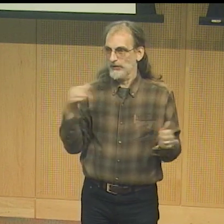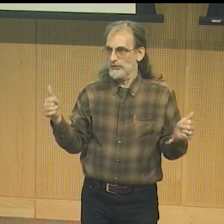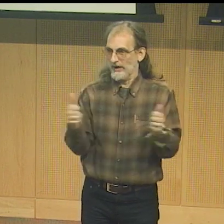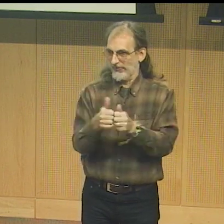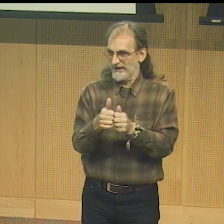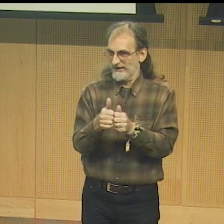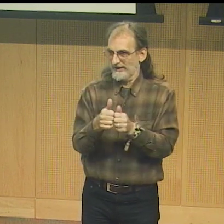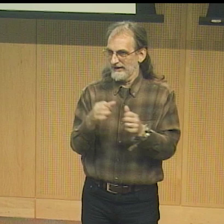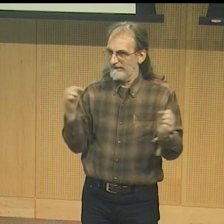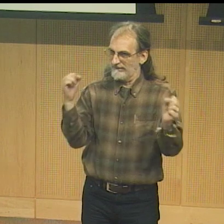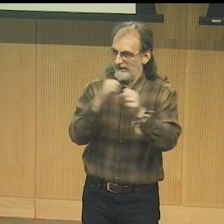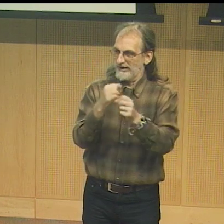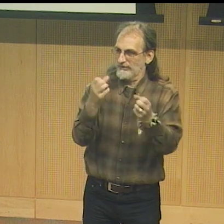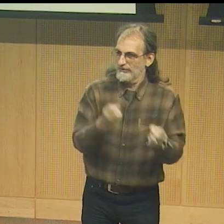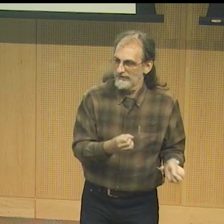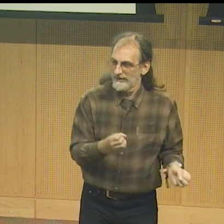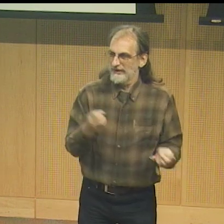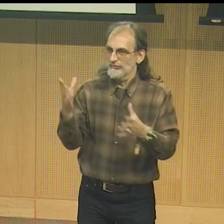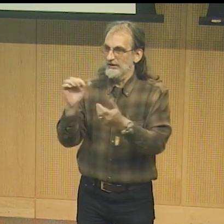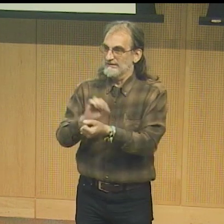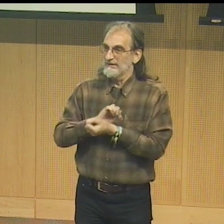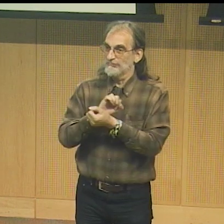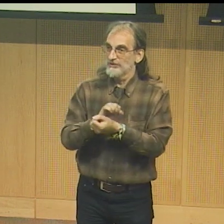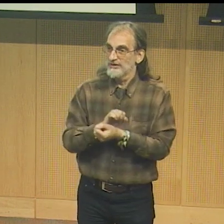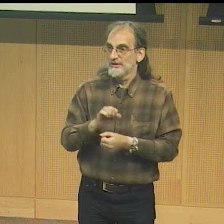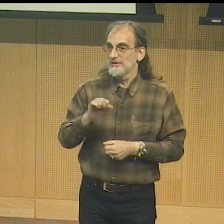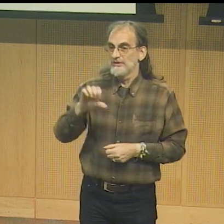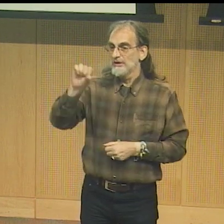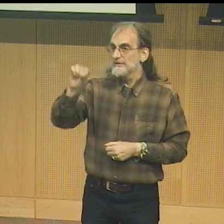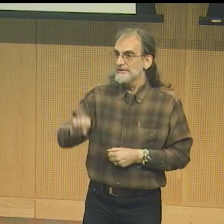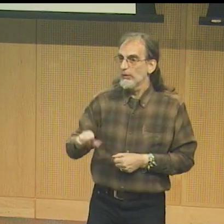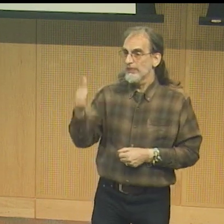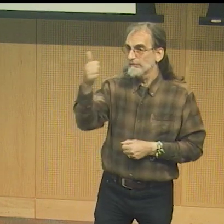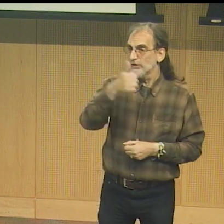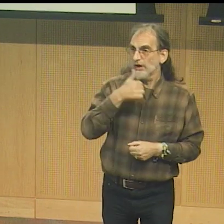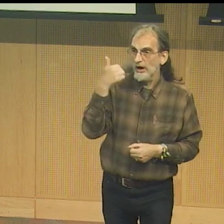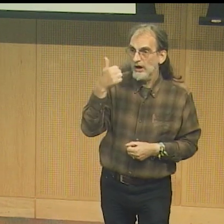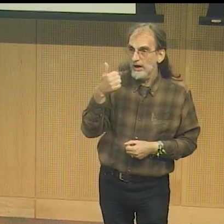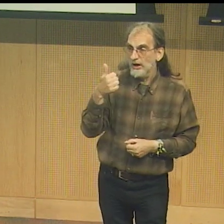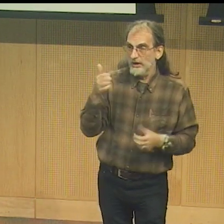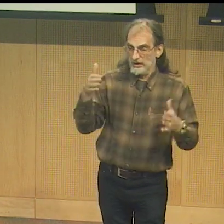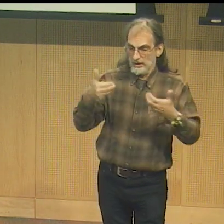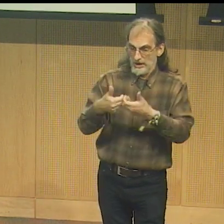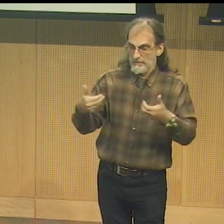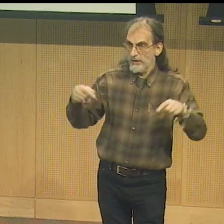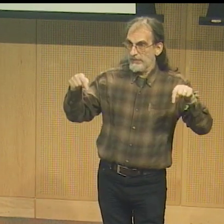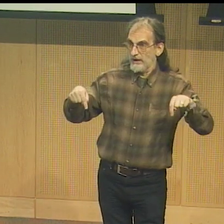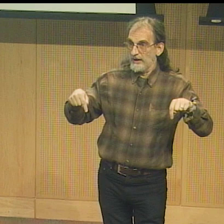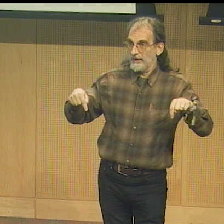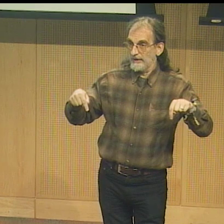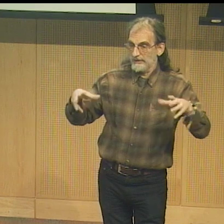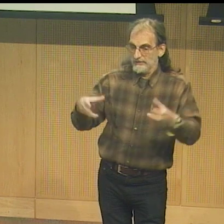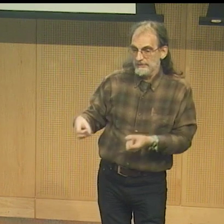against the institution of slavery. Apartheid in South Africa.